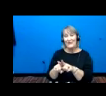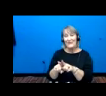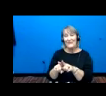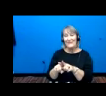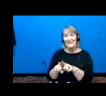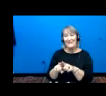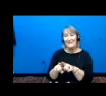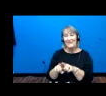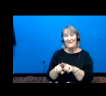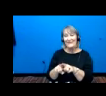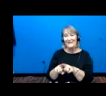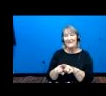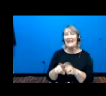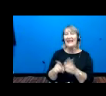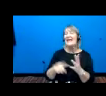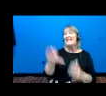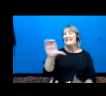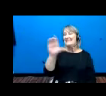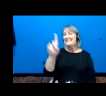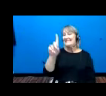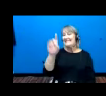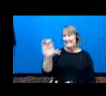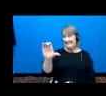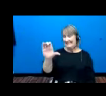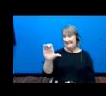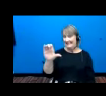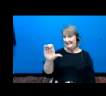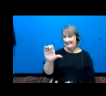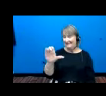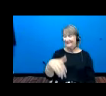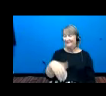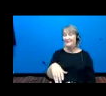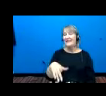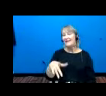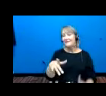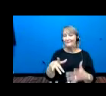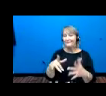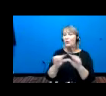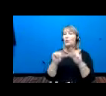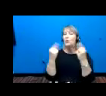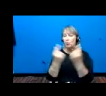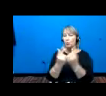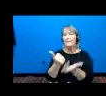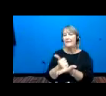to our CDC Foundation partners, so thankful for this collaboration.